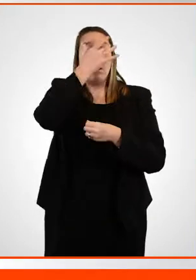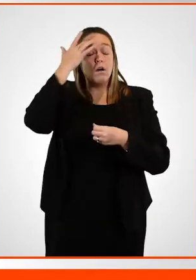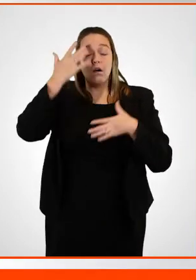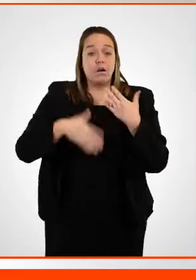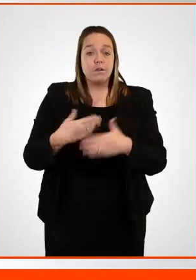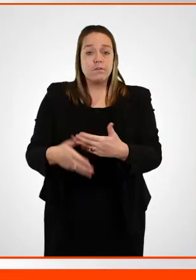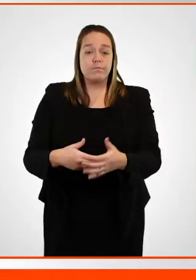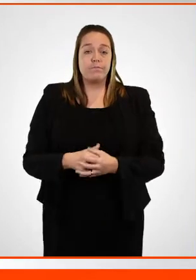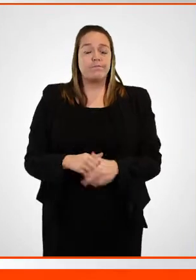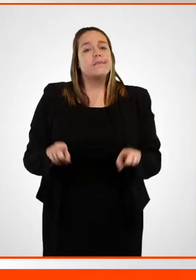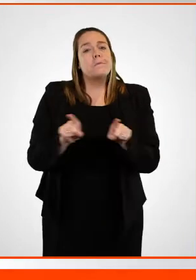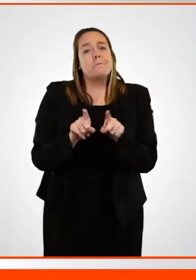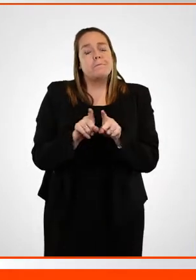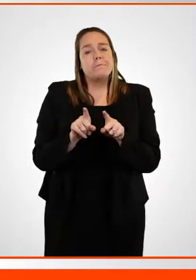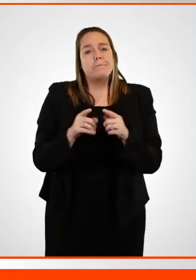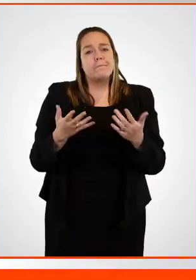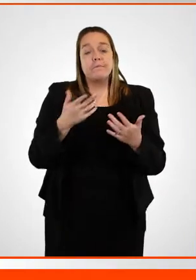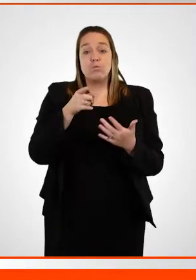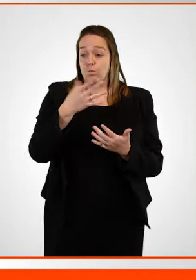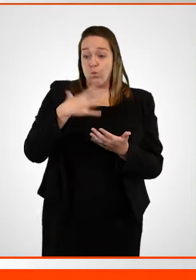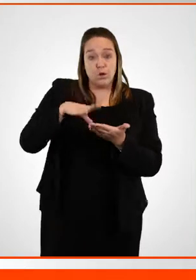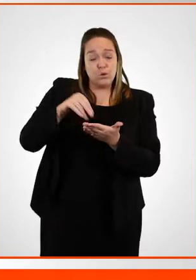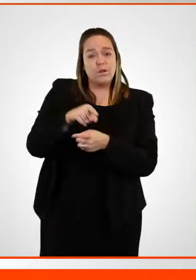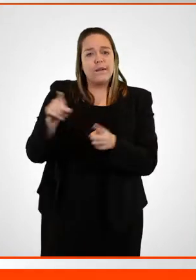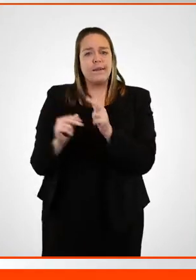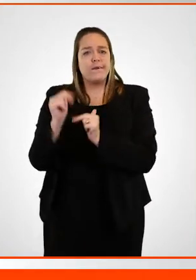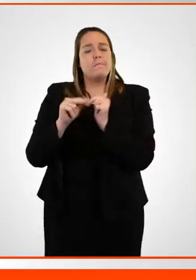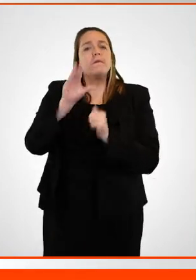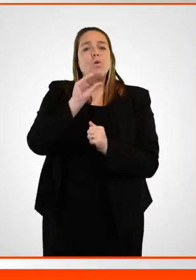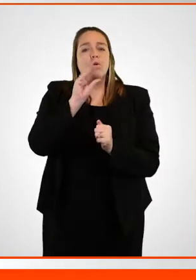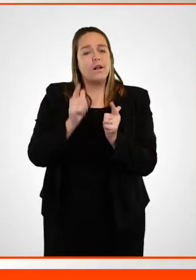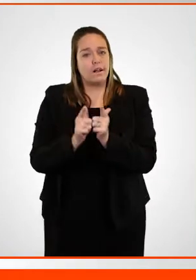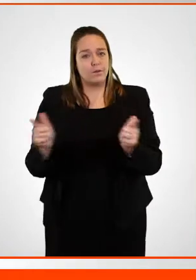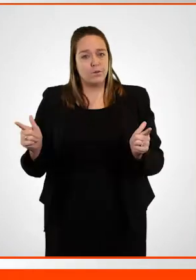For example, when we want students to develop their spoken language skills,